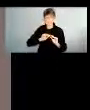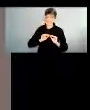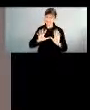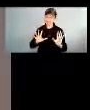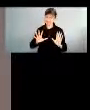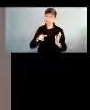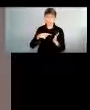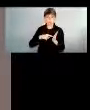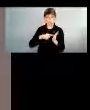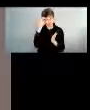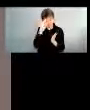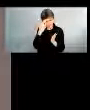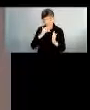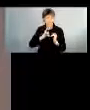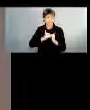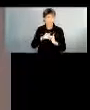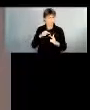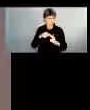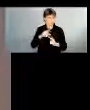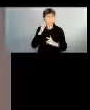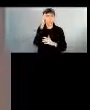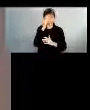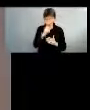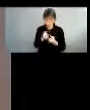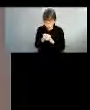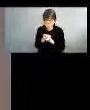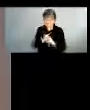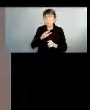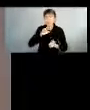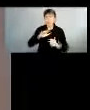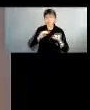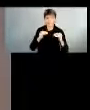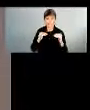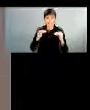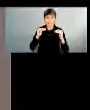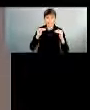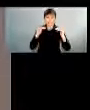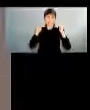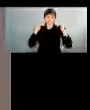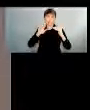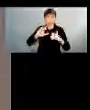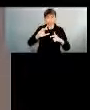and how it will allow them to advance their goals, discipline, or practice.